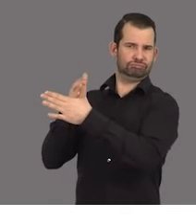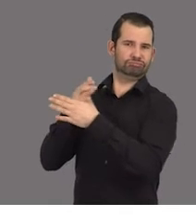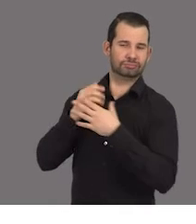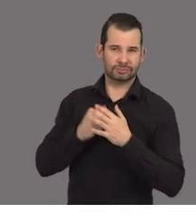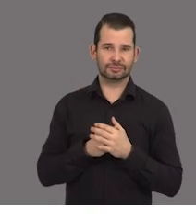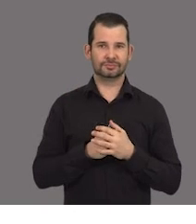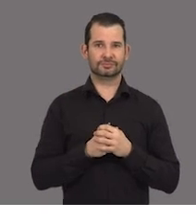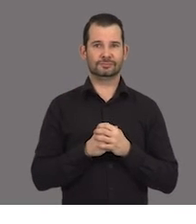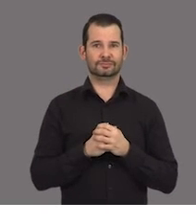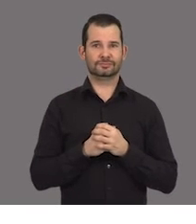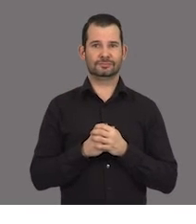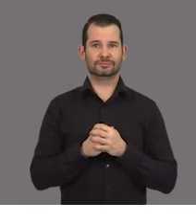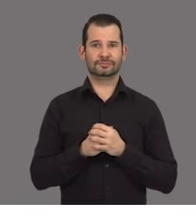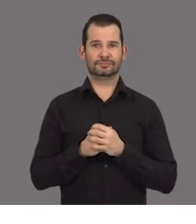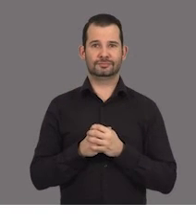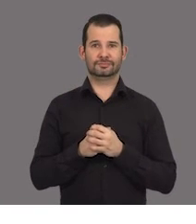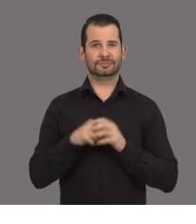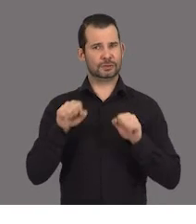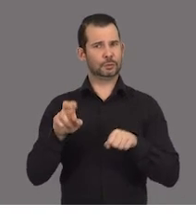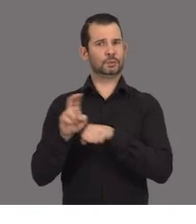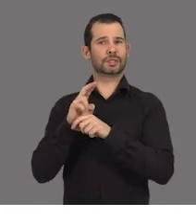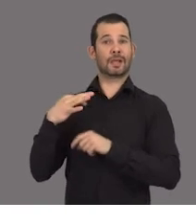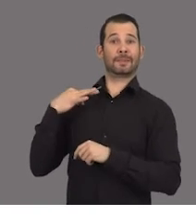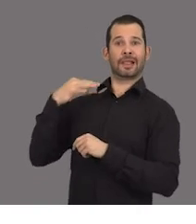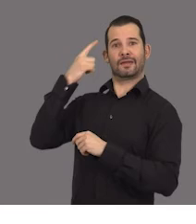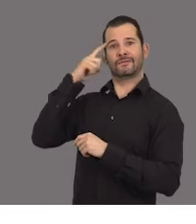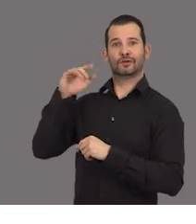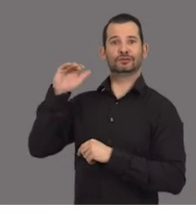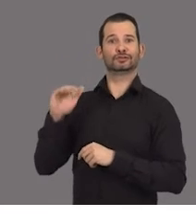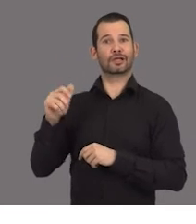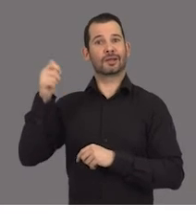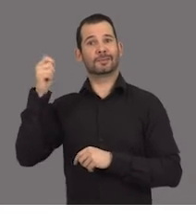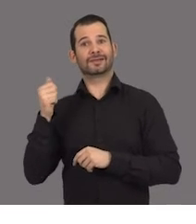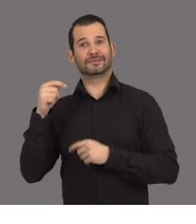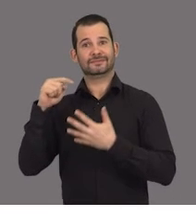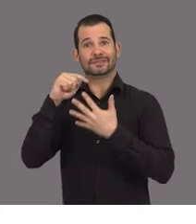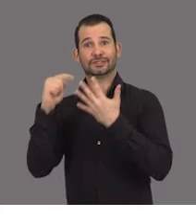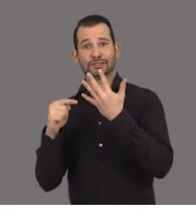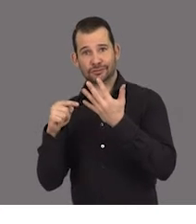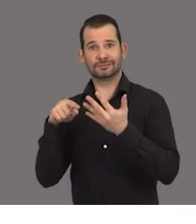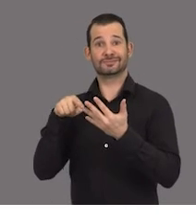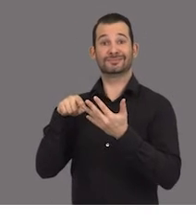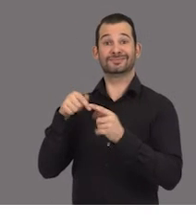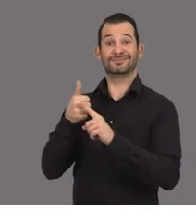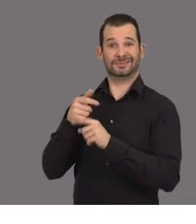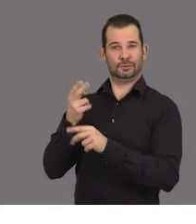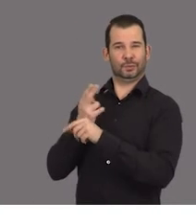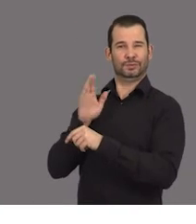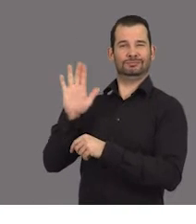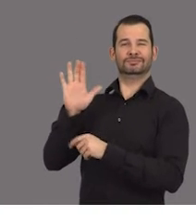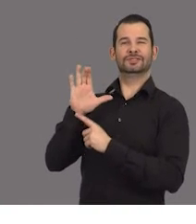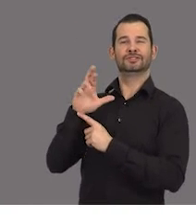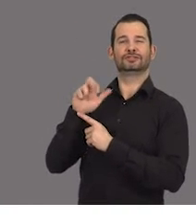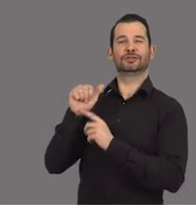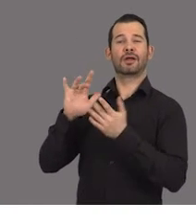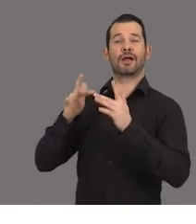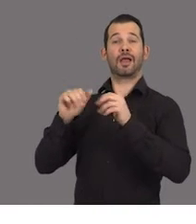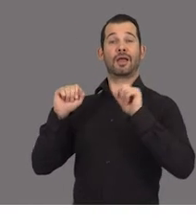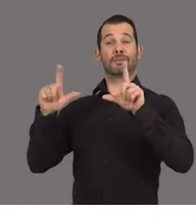you can use the Apply for child benefits feature in the CRA’s online portal, My Account,